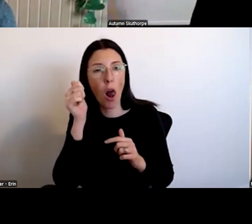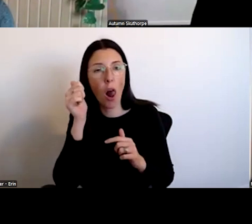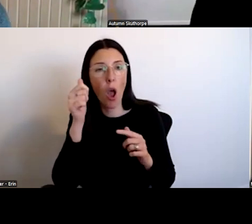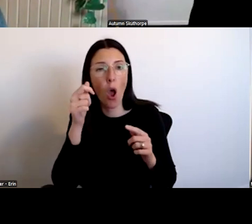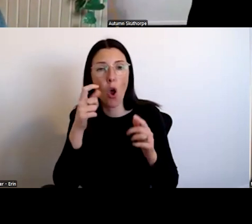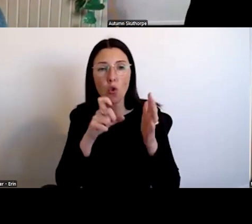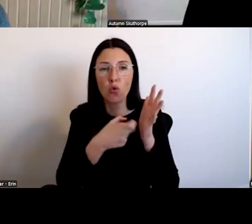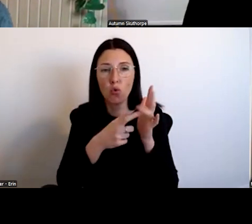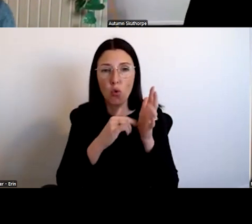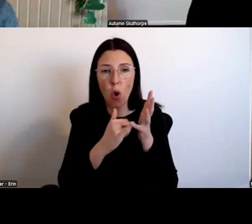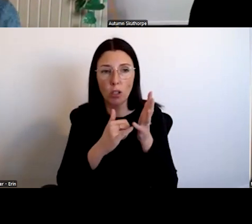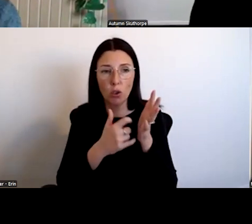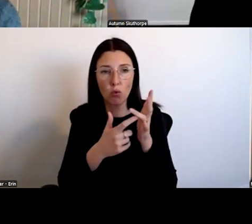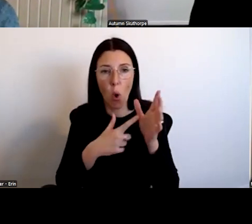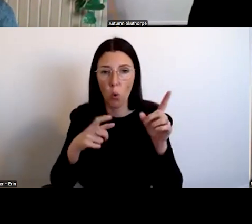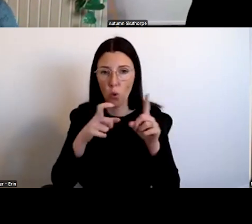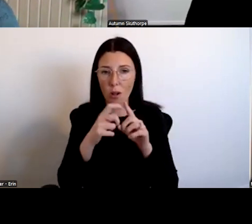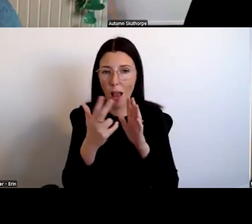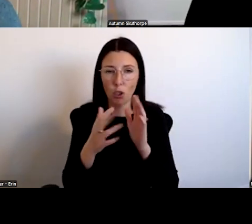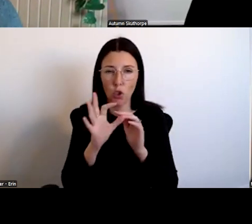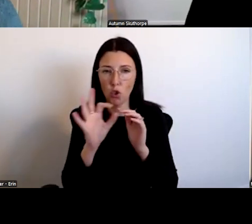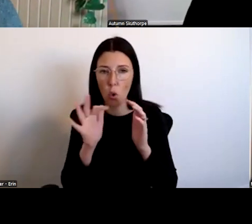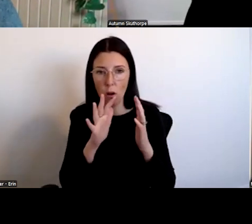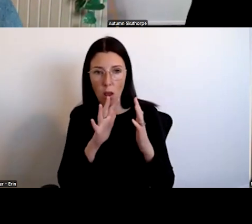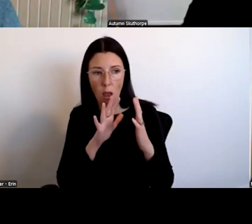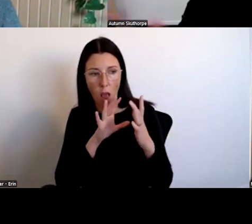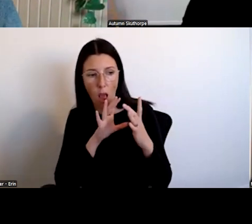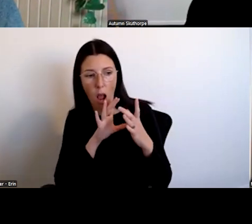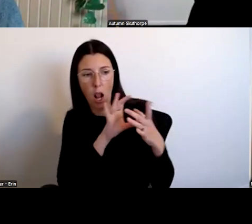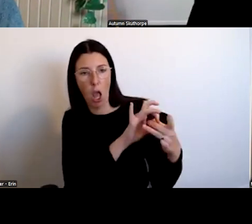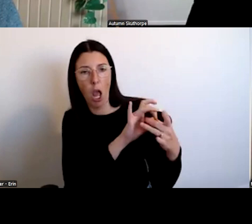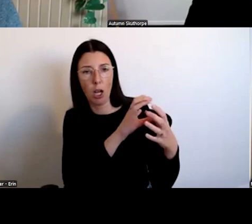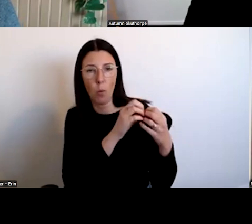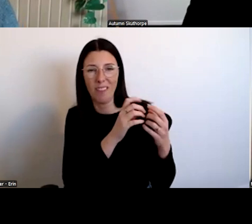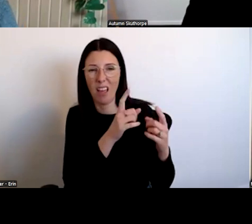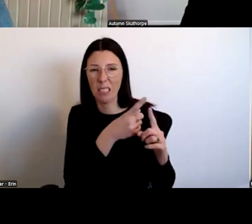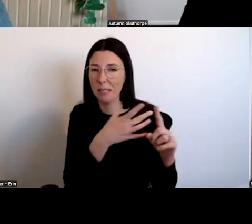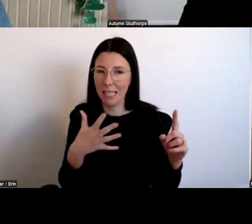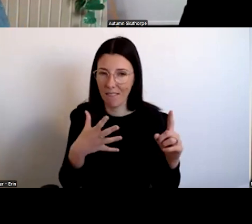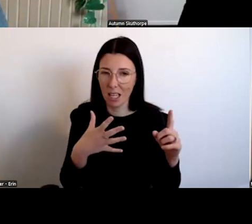itself with a particular party. I am sure most organisations are neutral as well.